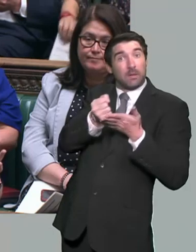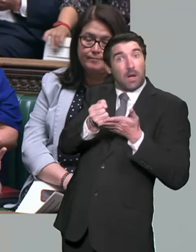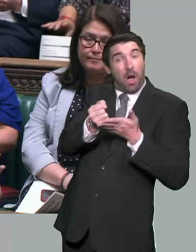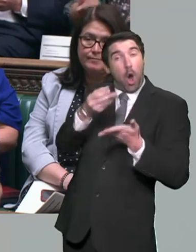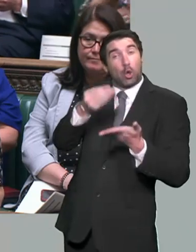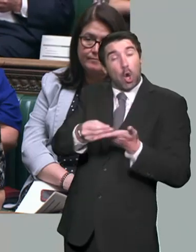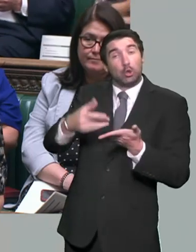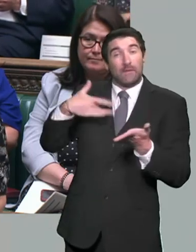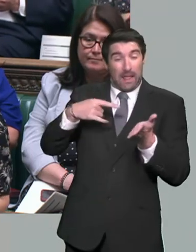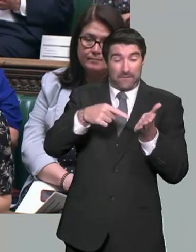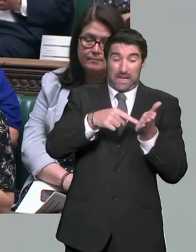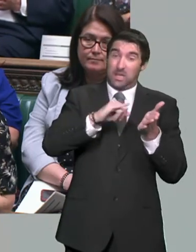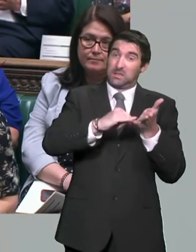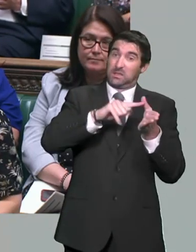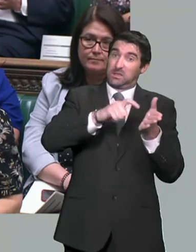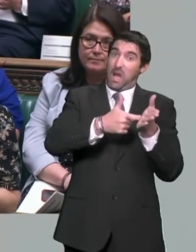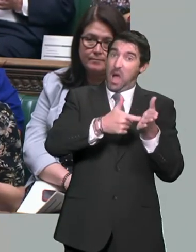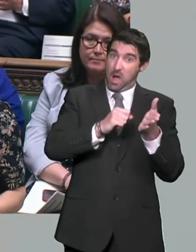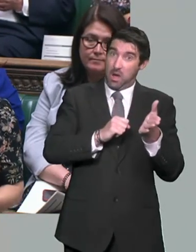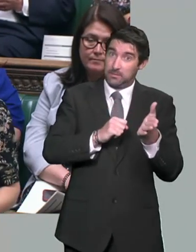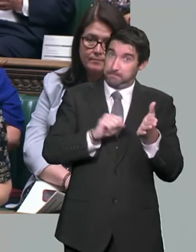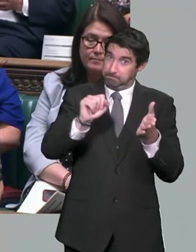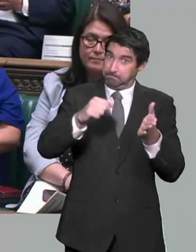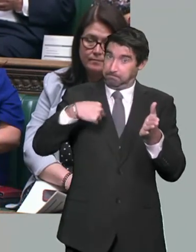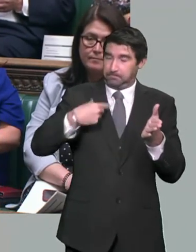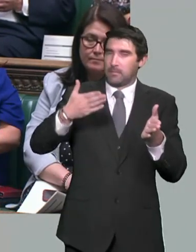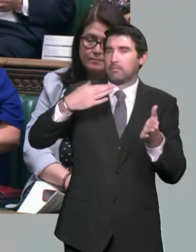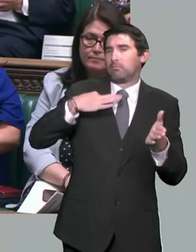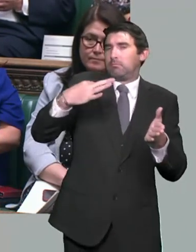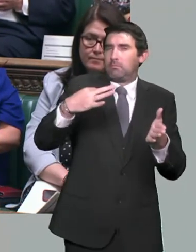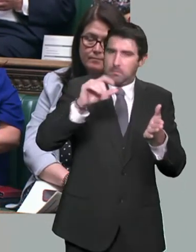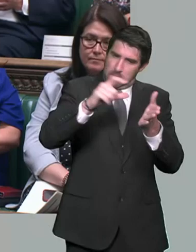Families across Cardiff North who are crippled with sky-rocketing bills and are unable to